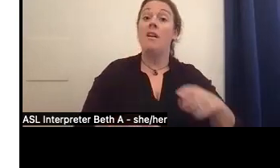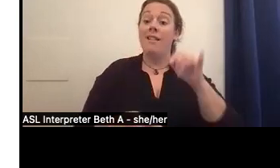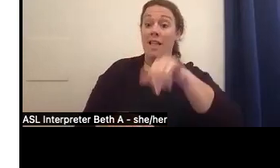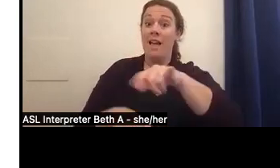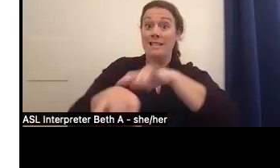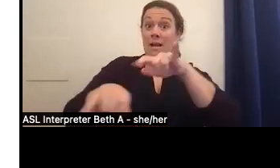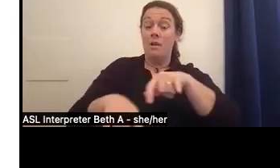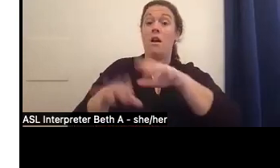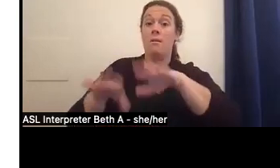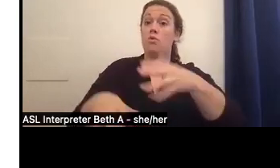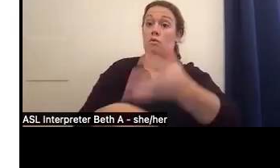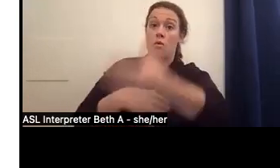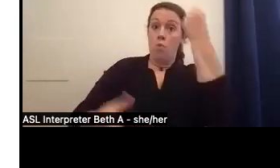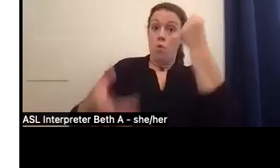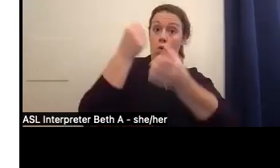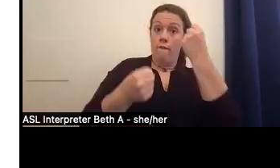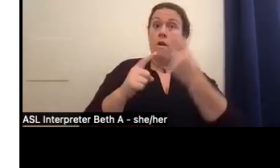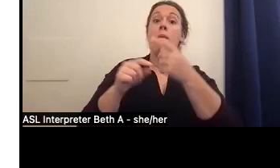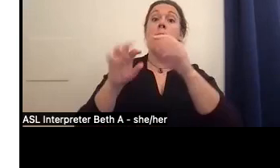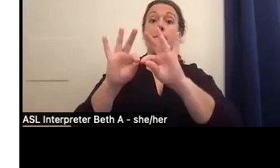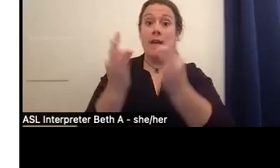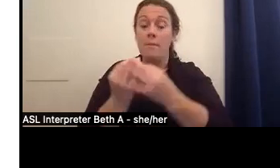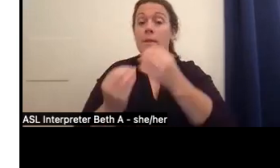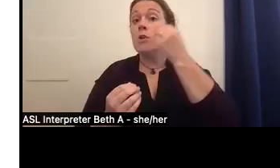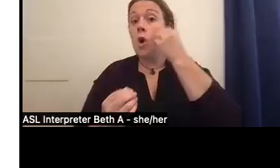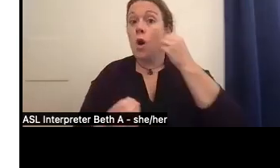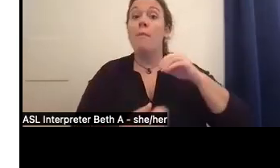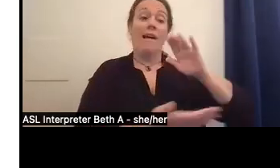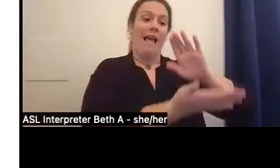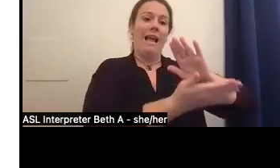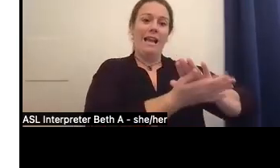homes their communities their languages their knowledge academics are rushing out into the field